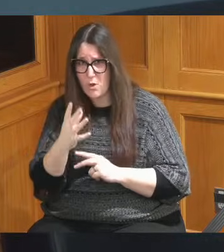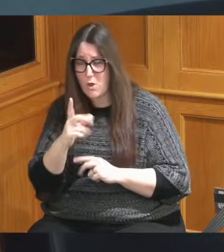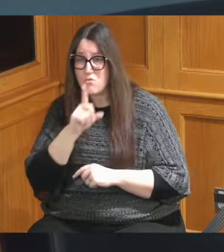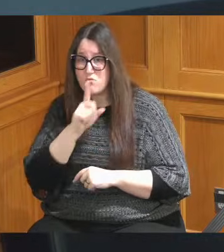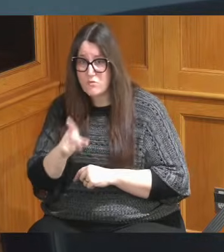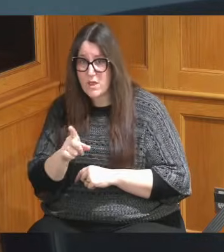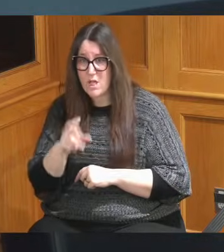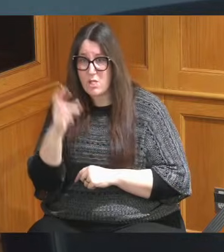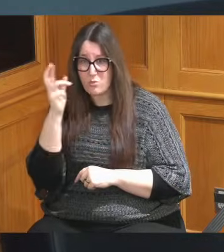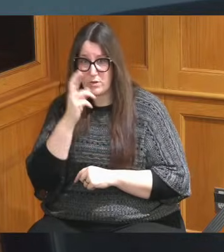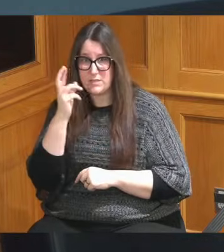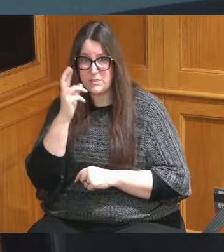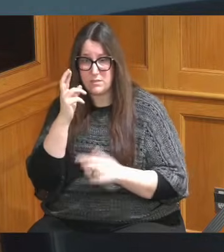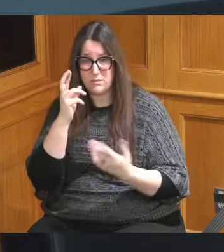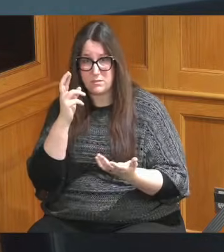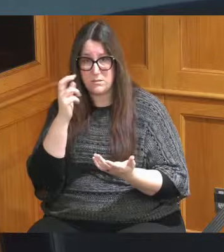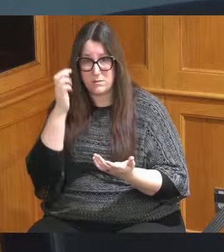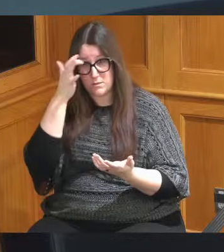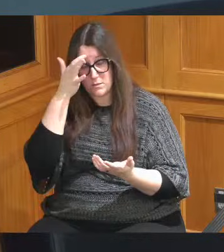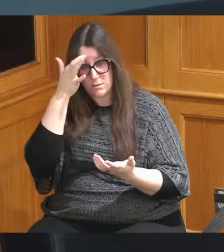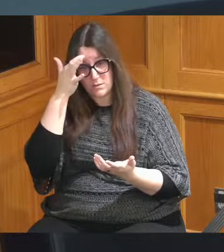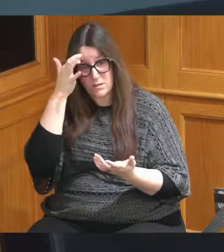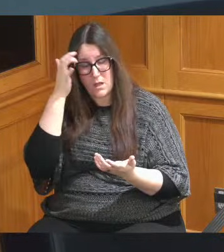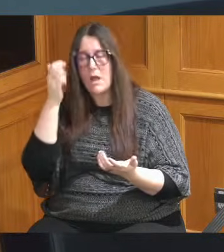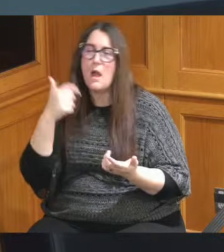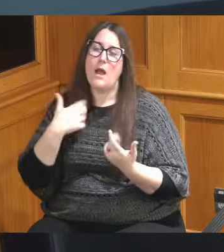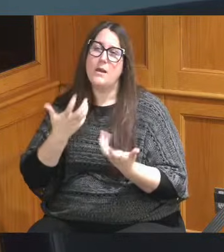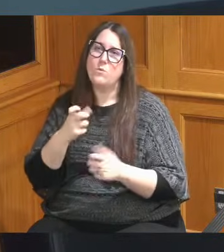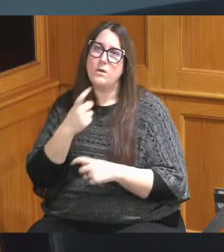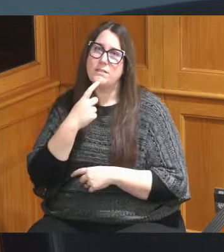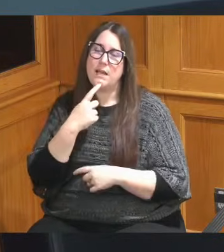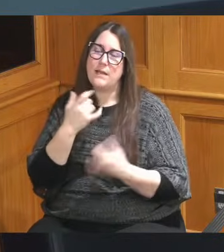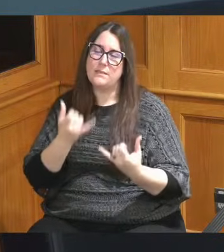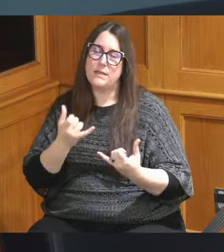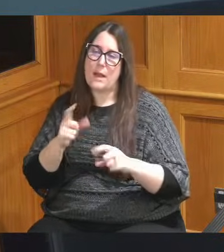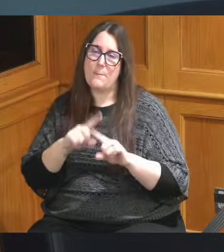I think the reason that's why wasn't going to say it today, but I'll say it because I'm going to ask